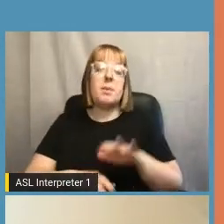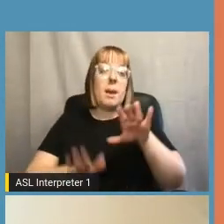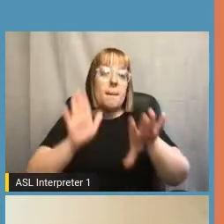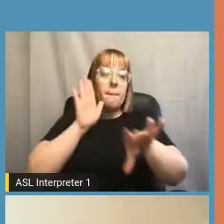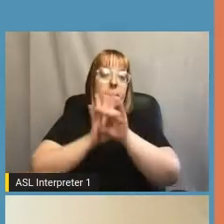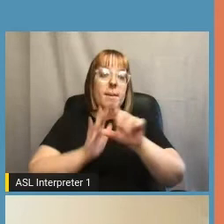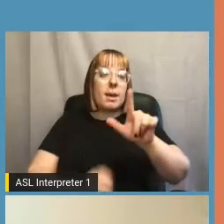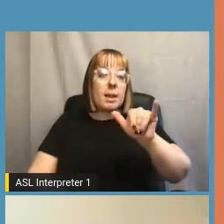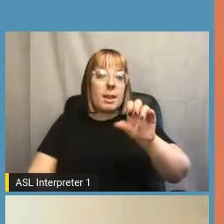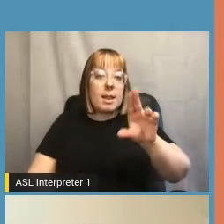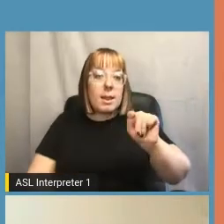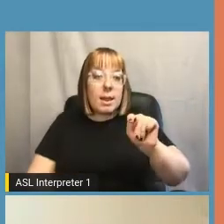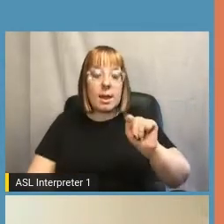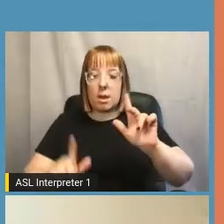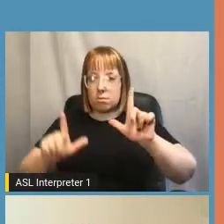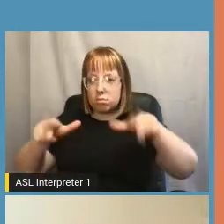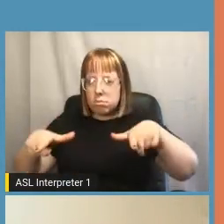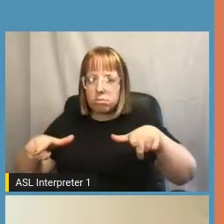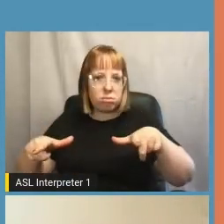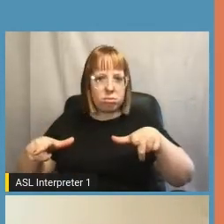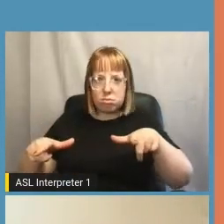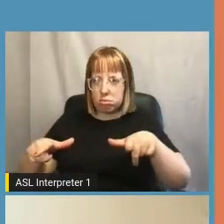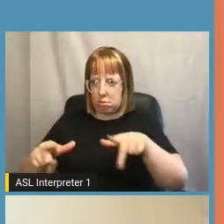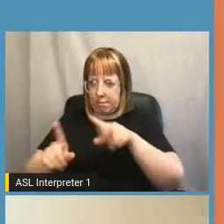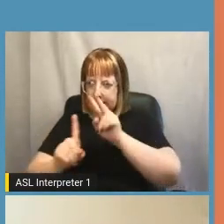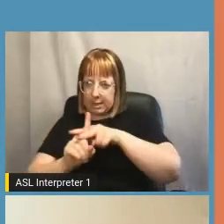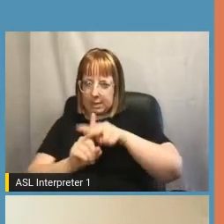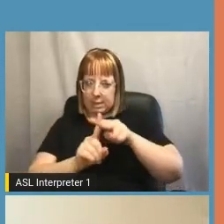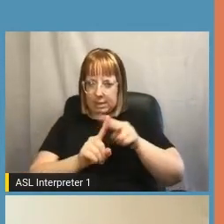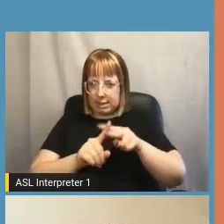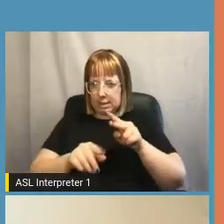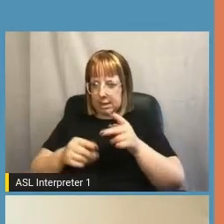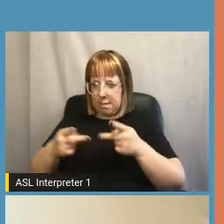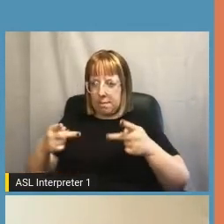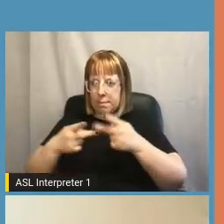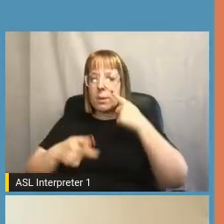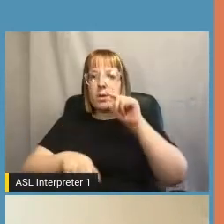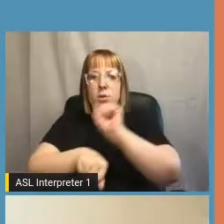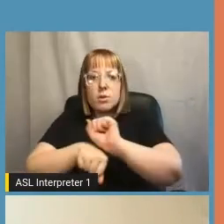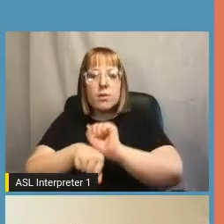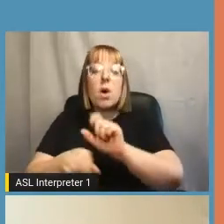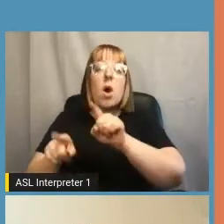and the inventory to assign spots for works and then also creating a post creating